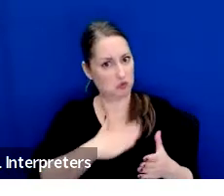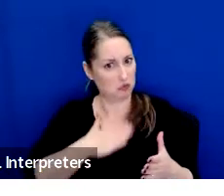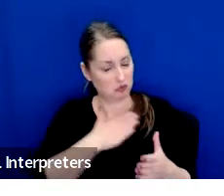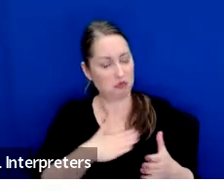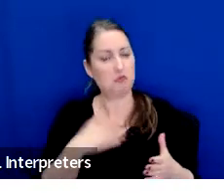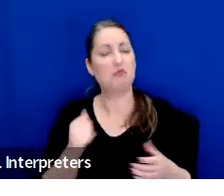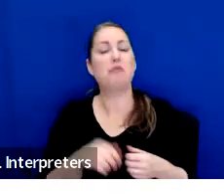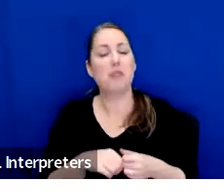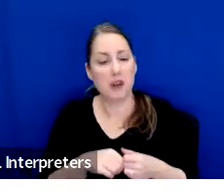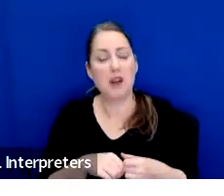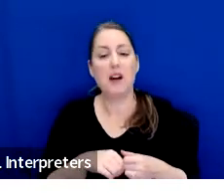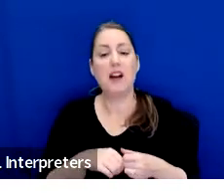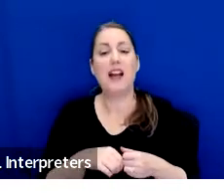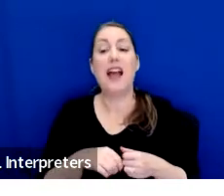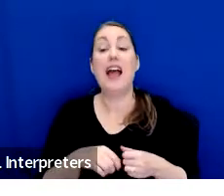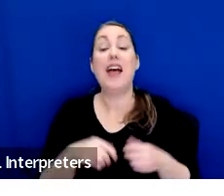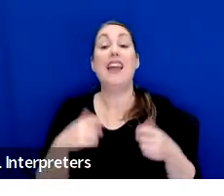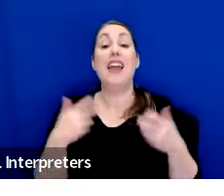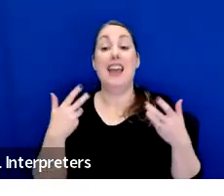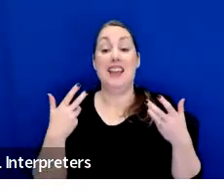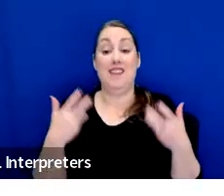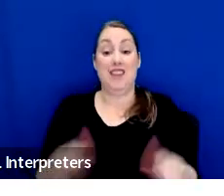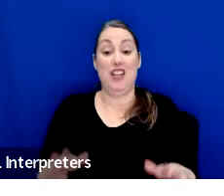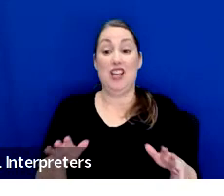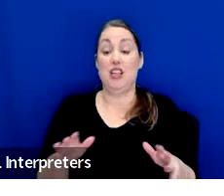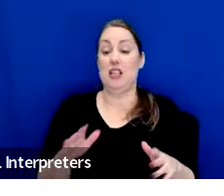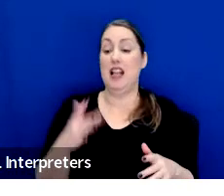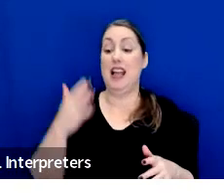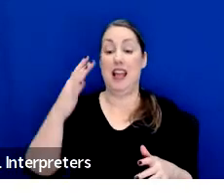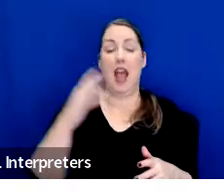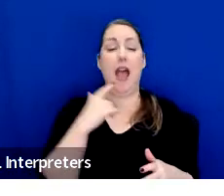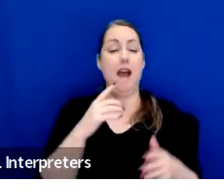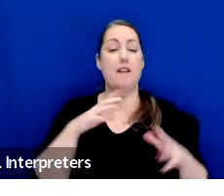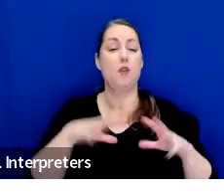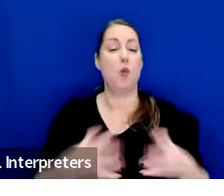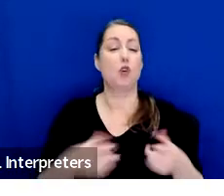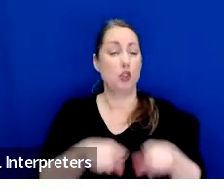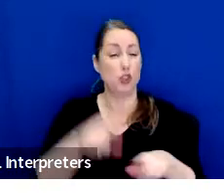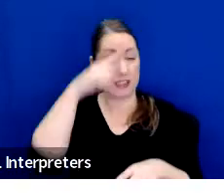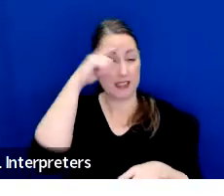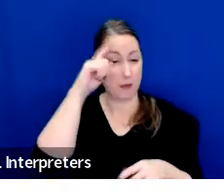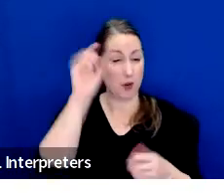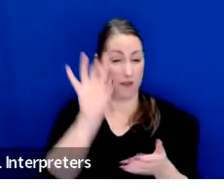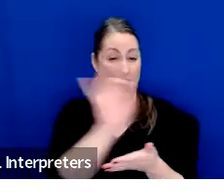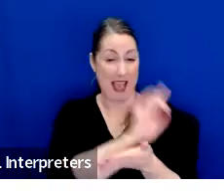And when I finally cut the cord, it was eight weeks summer class. I wasn't 100% ready to go.